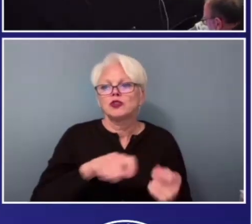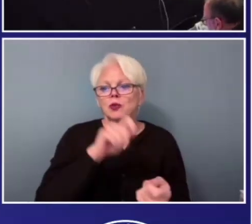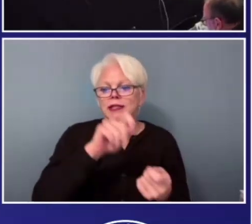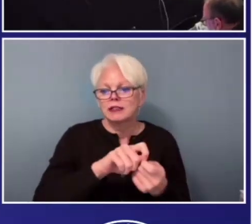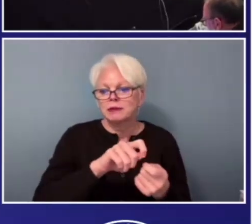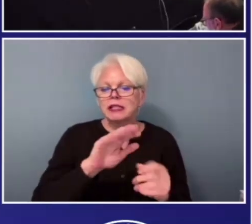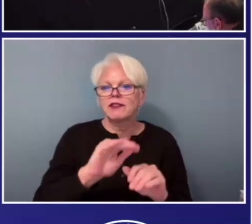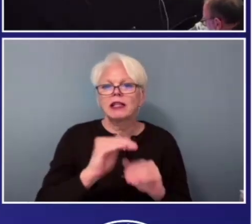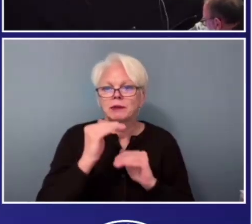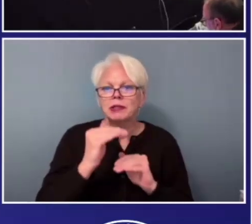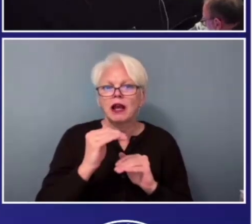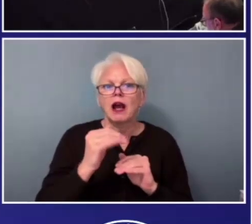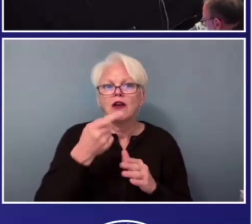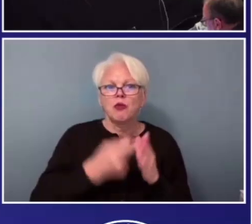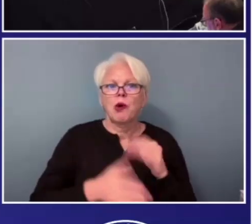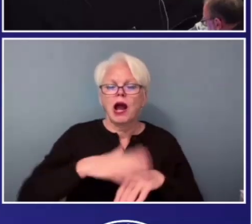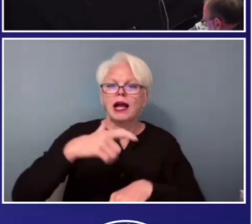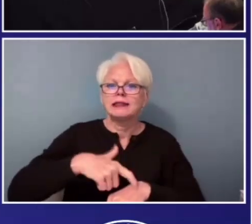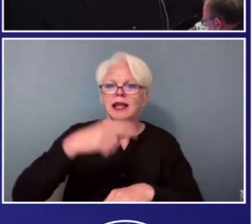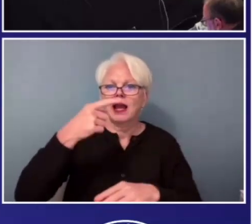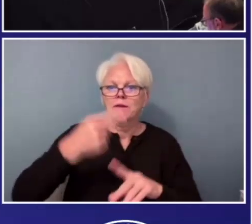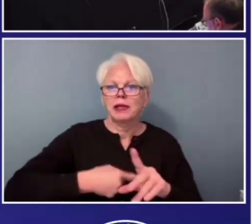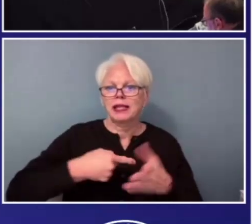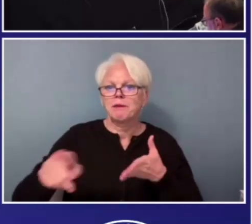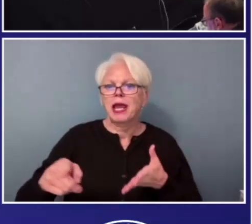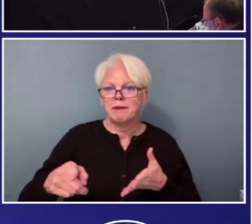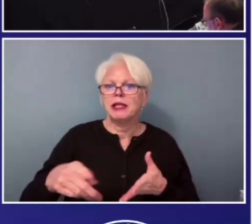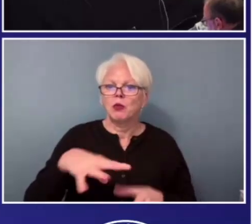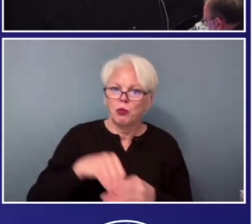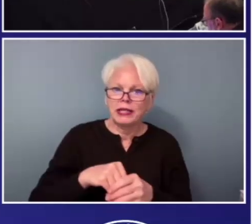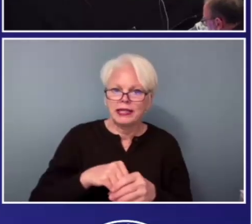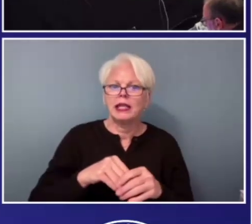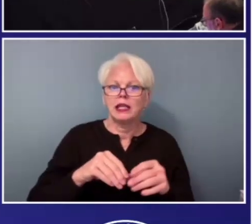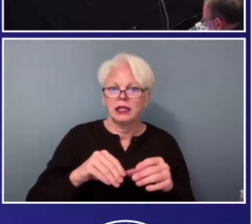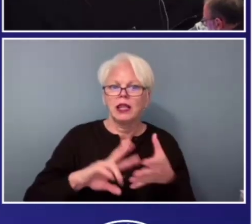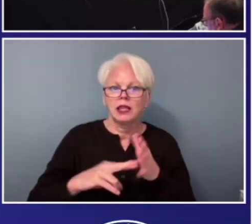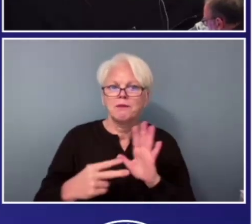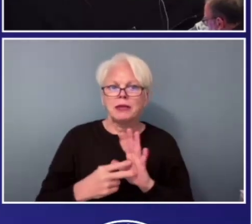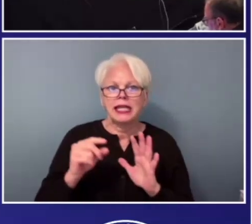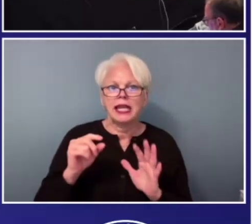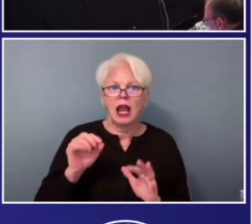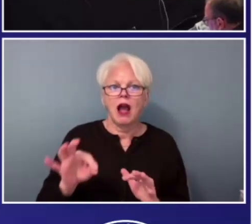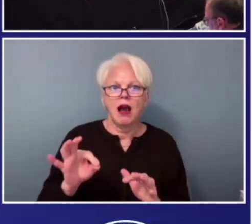limitation of what an on-time monthly payment is within the meaning of this